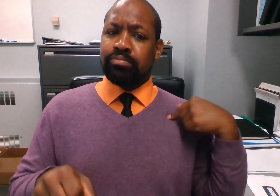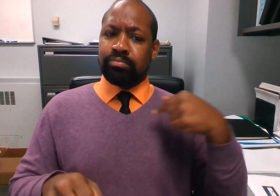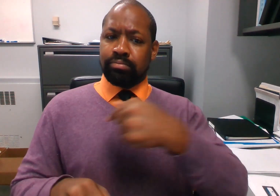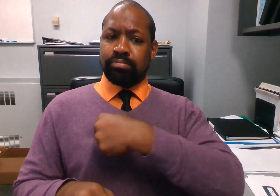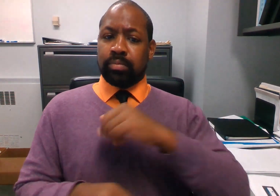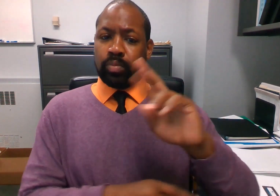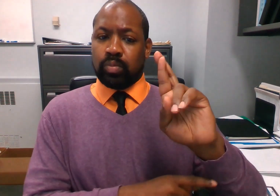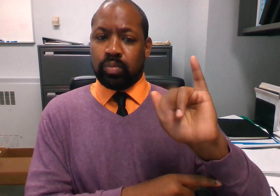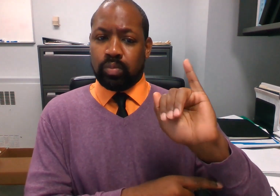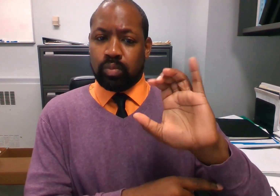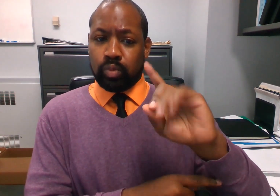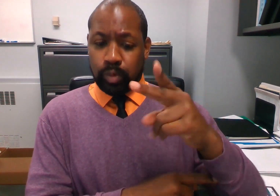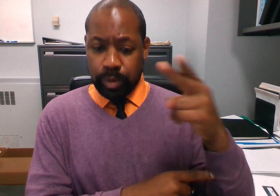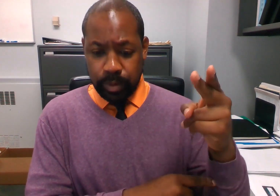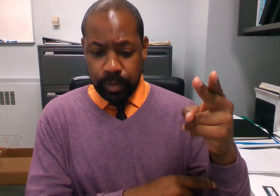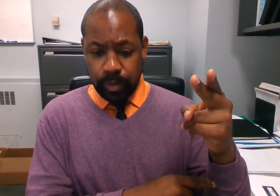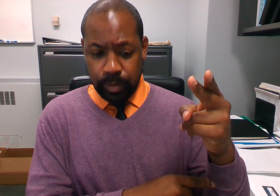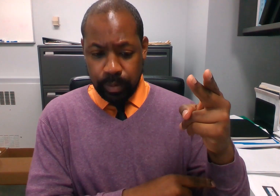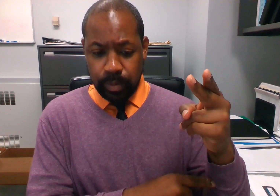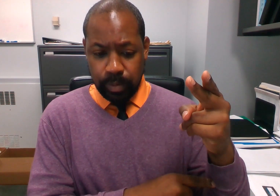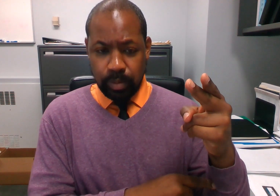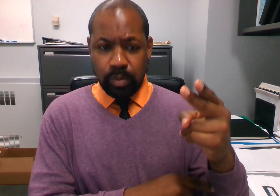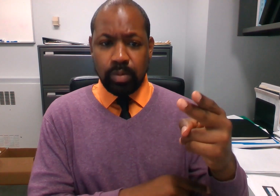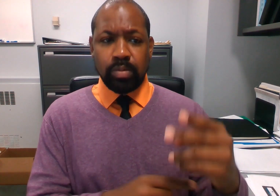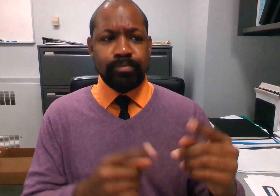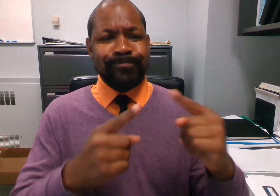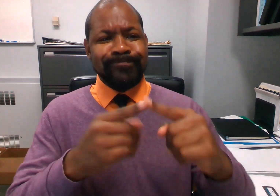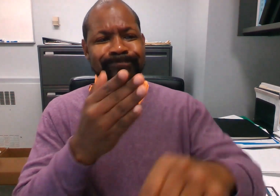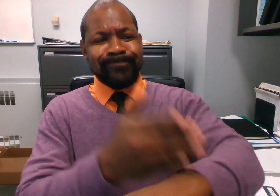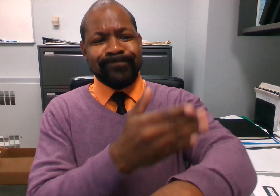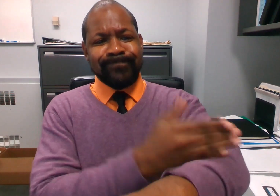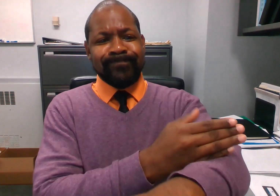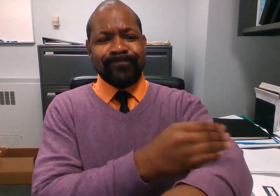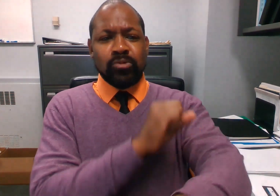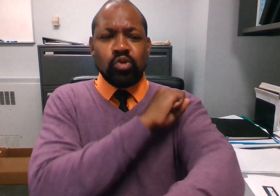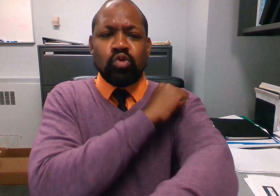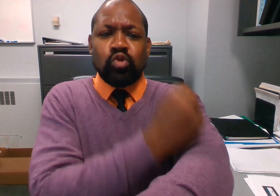particularly what you might recommend to us here in Rhode Island at the Commission on the Deaf